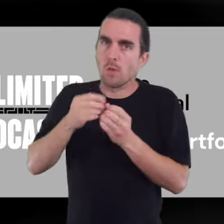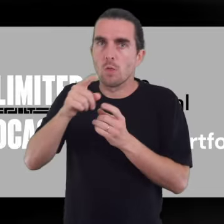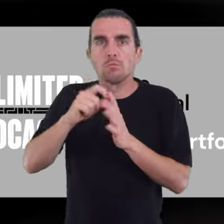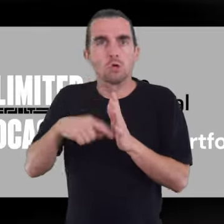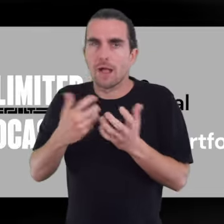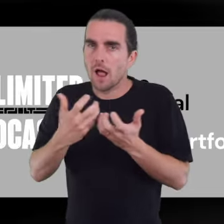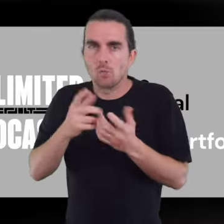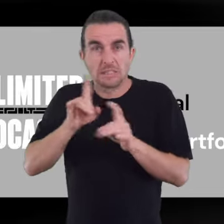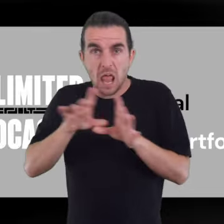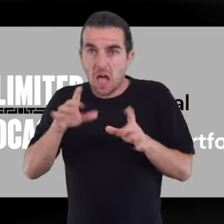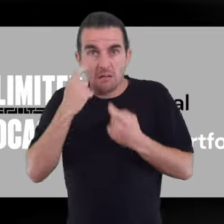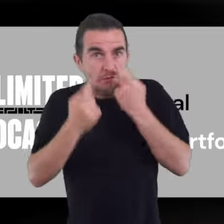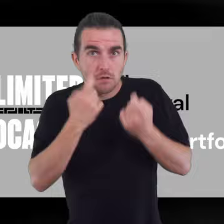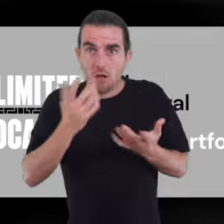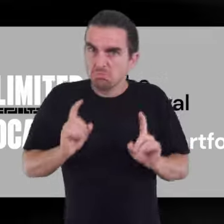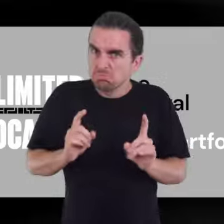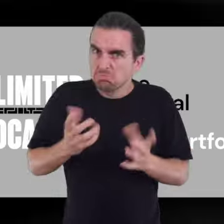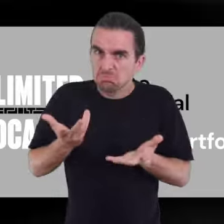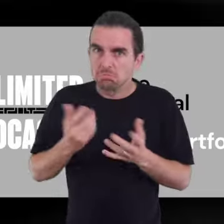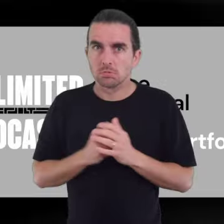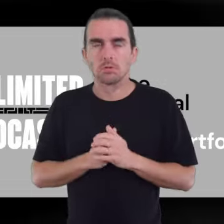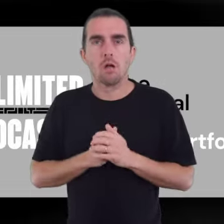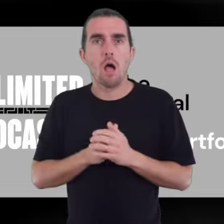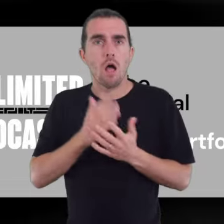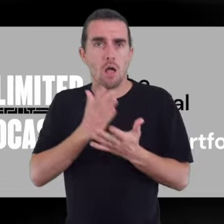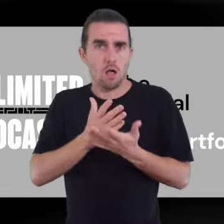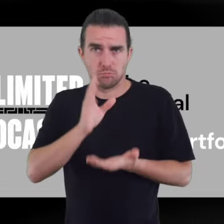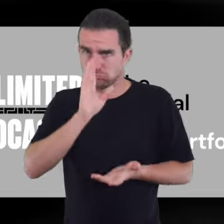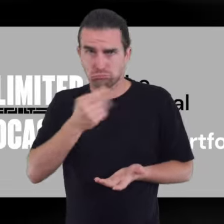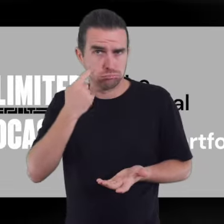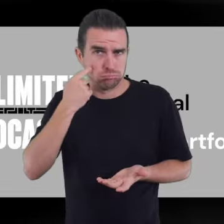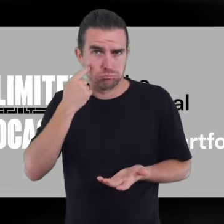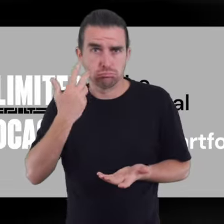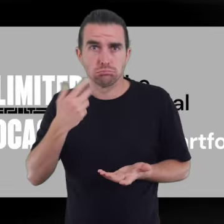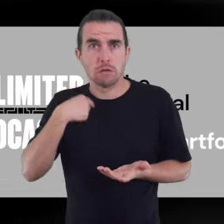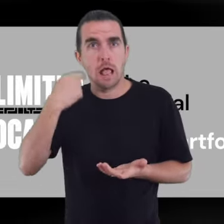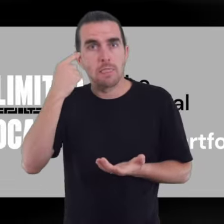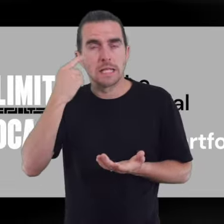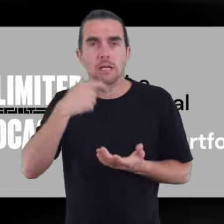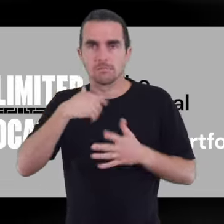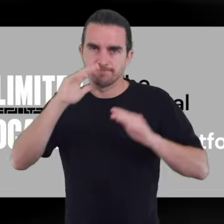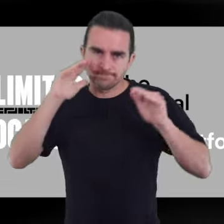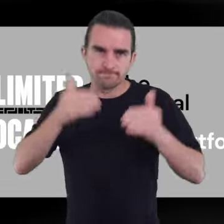and what was that process like, for you and for them? [Lea] It was actually pretty straightforward, I think. One of the things we focused from the start